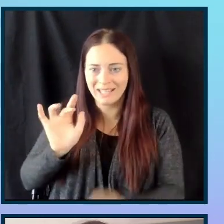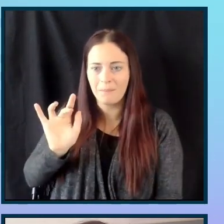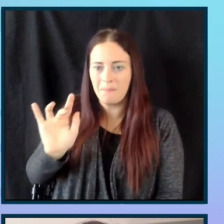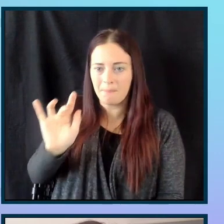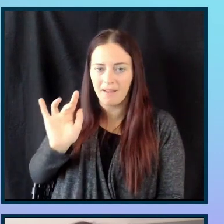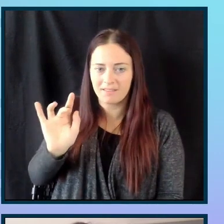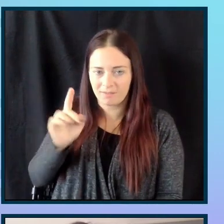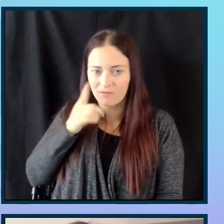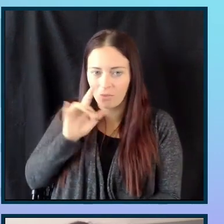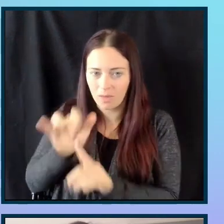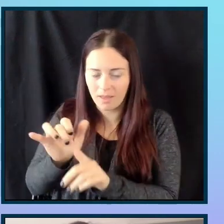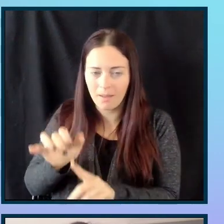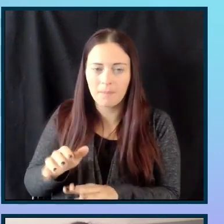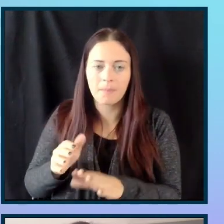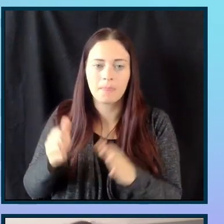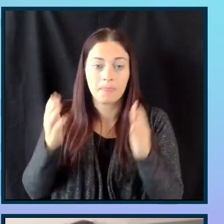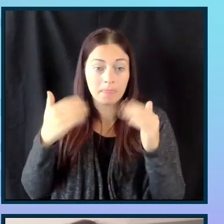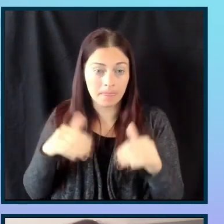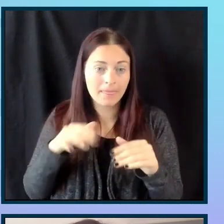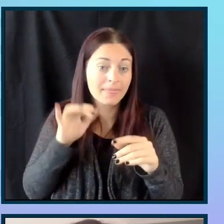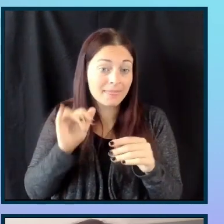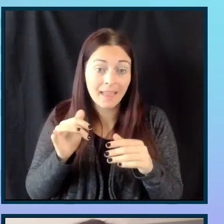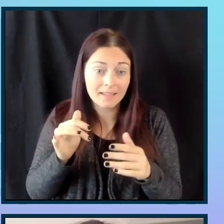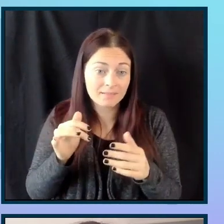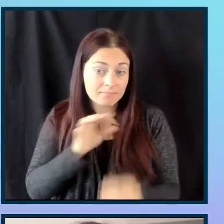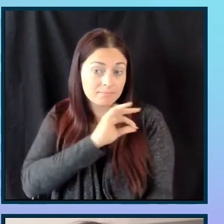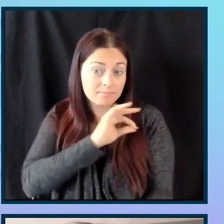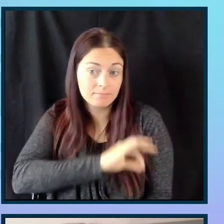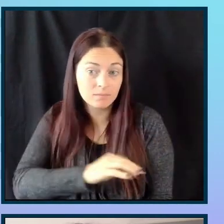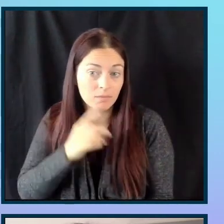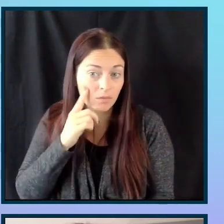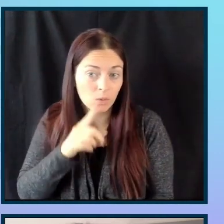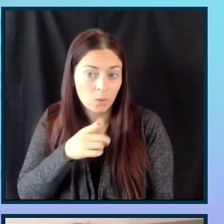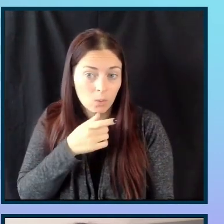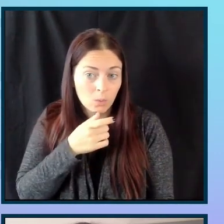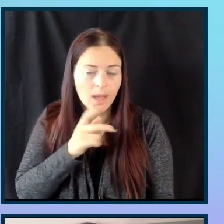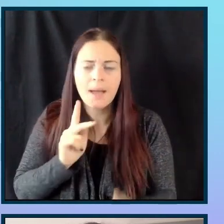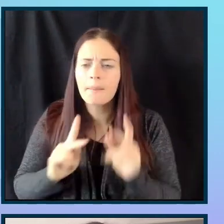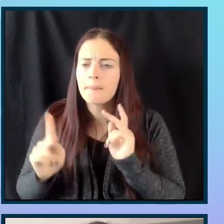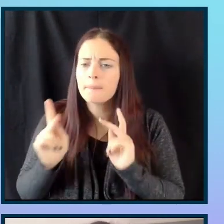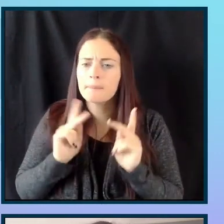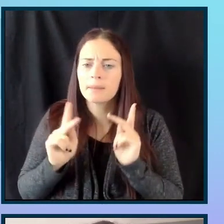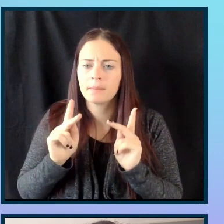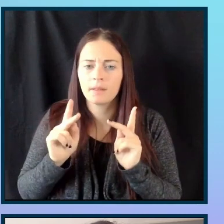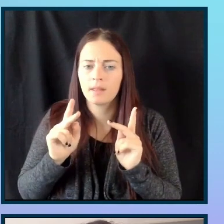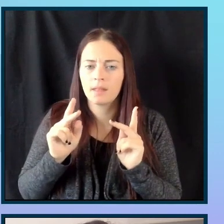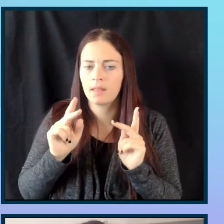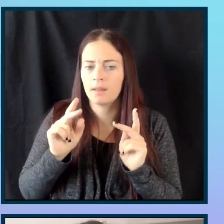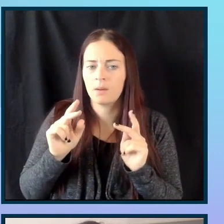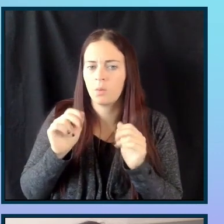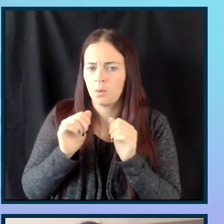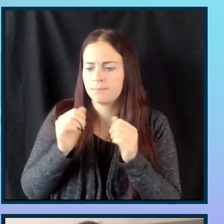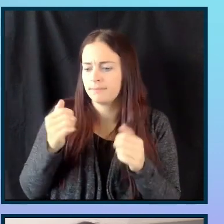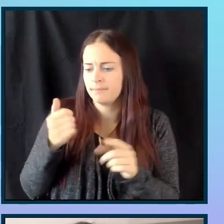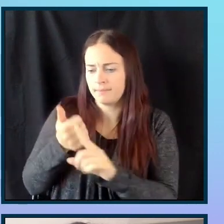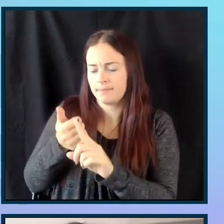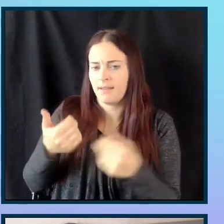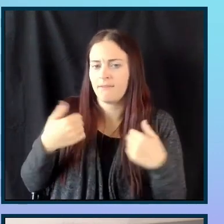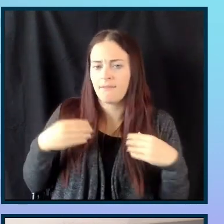This is particularly useful for people with mobility impairments and the way to test this is